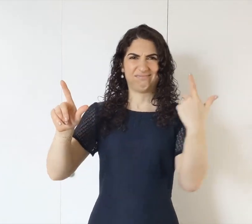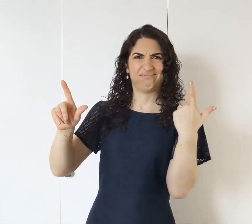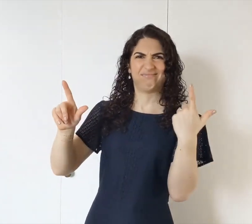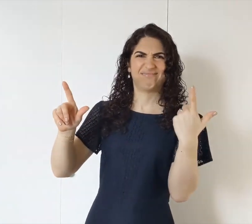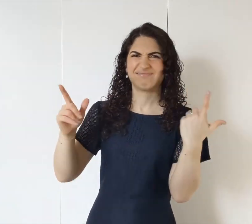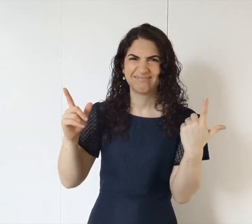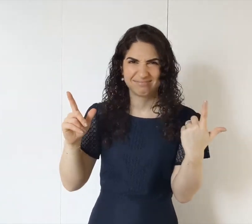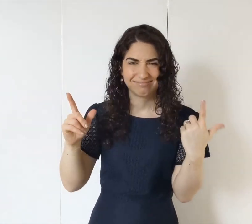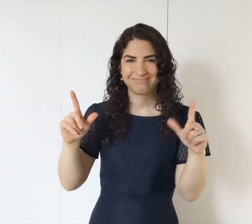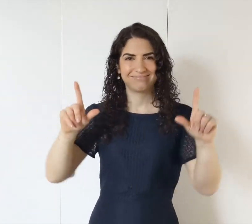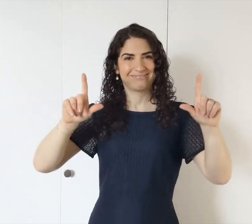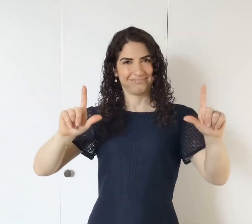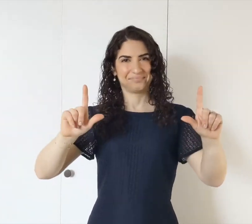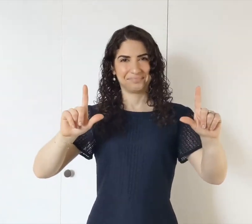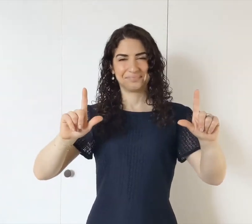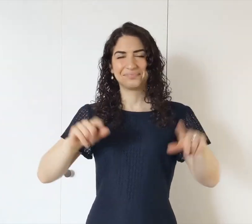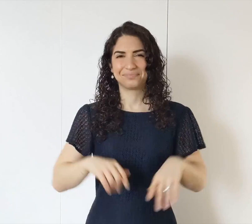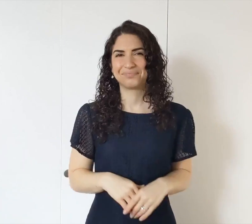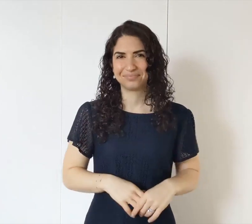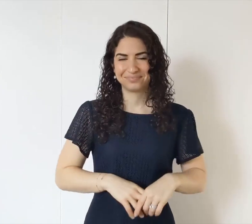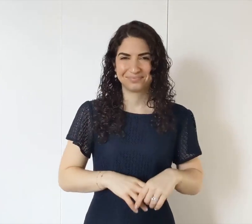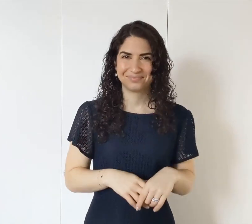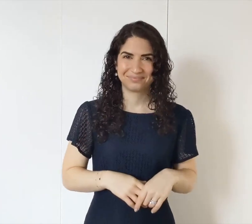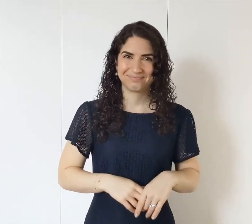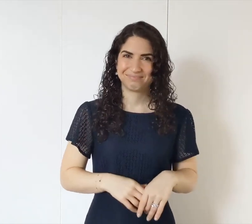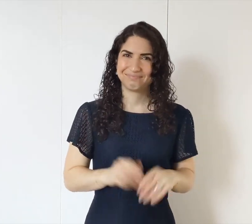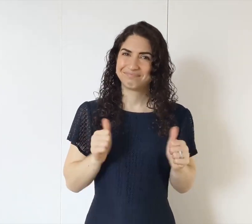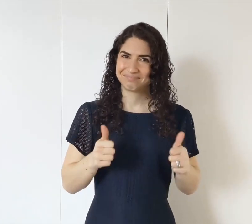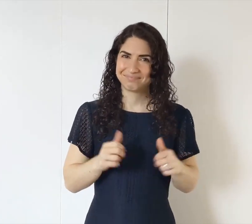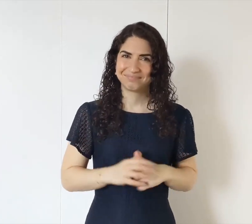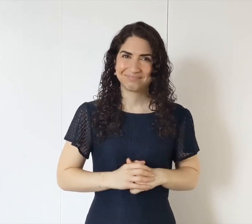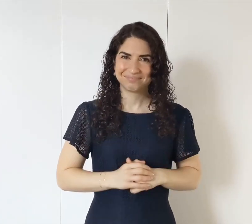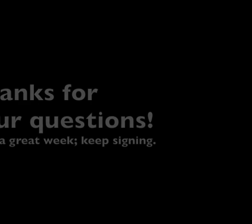You don't have to turn it around. Just like this.